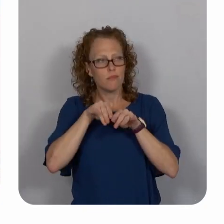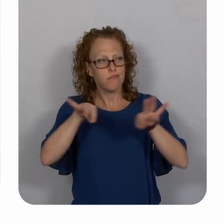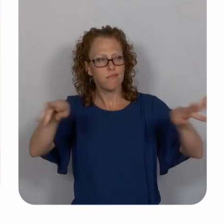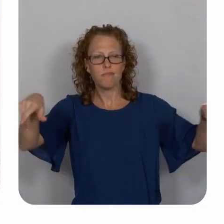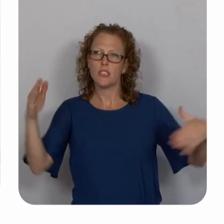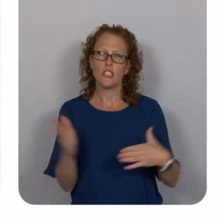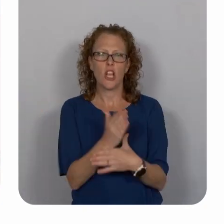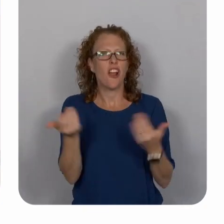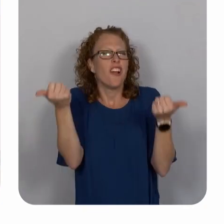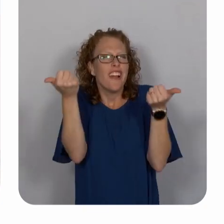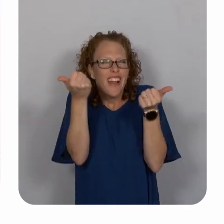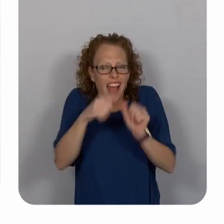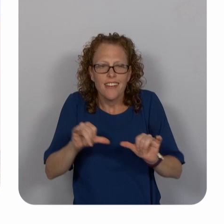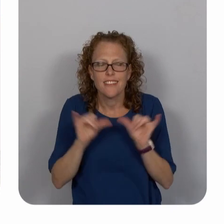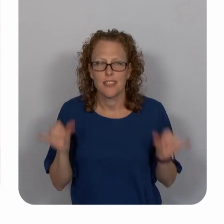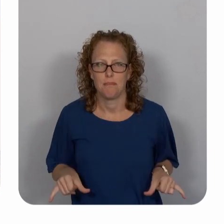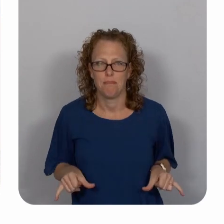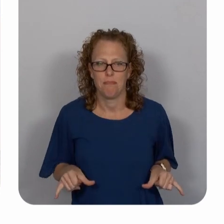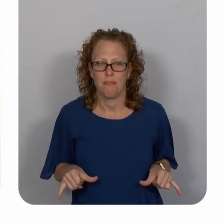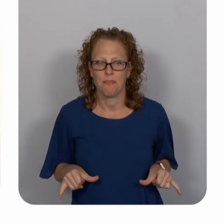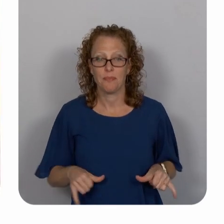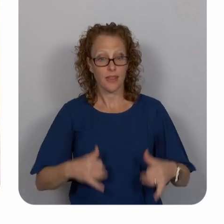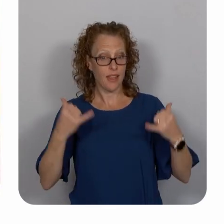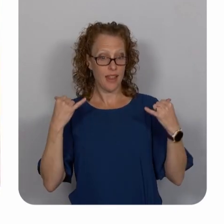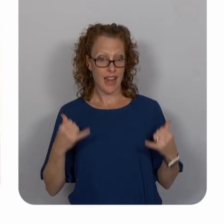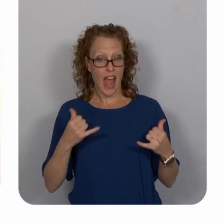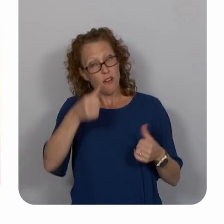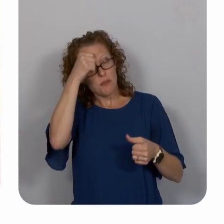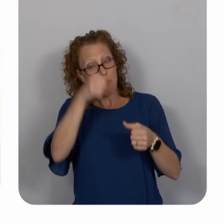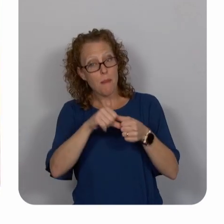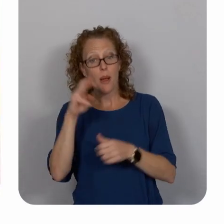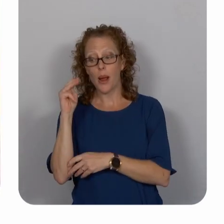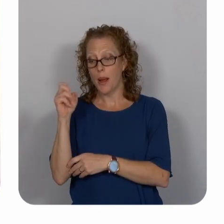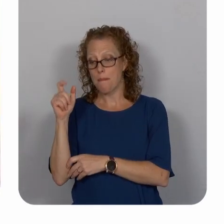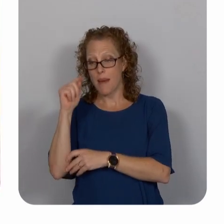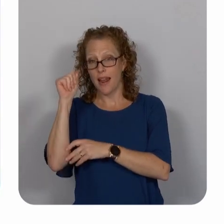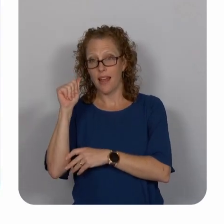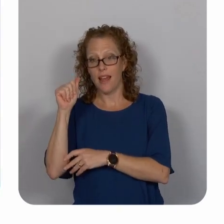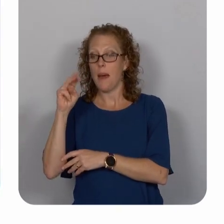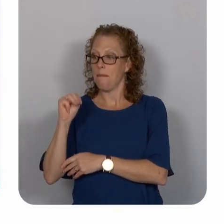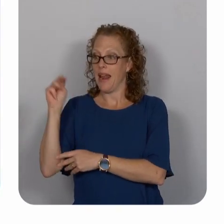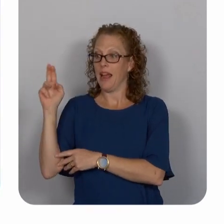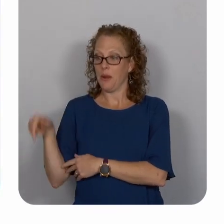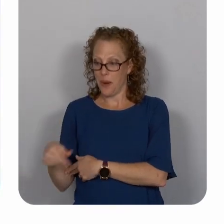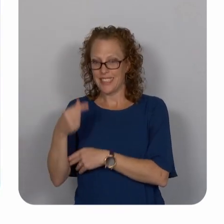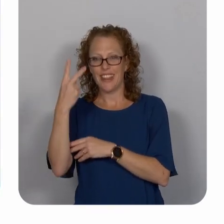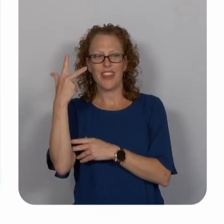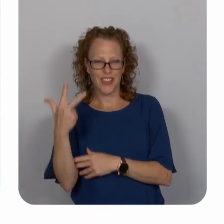On Meta Quest 3, built from the ground up with and for mixed reality,